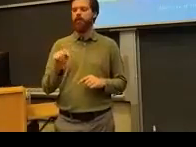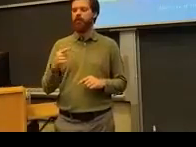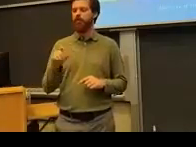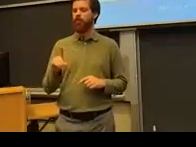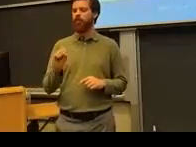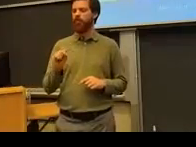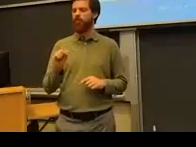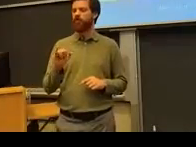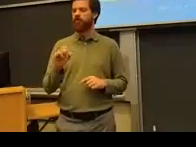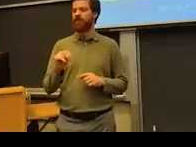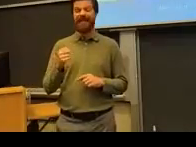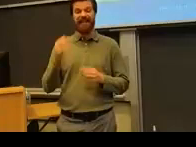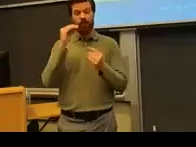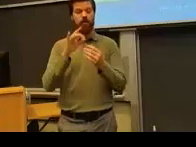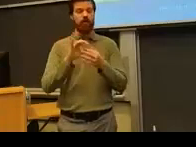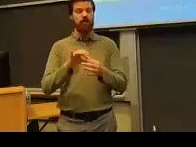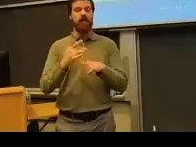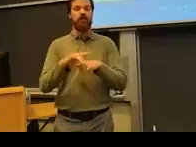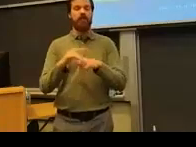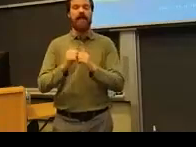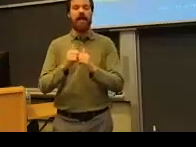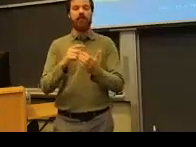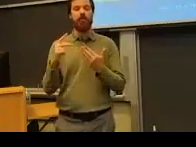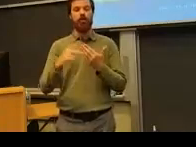is there any information available regarding how this program is seen by the rest of the medical